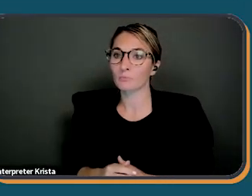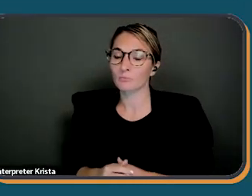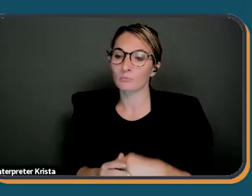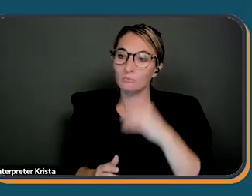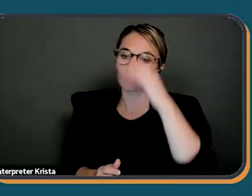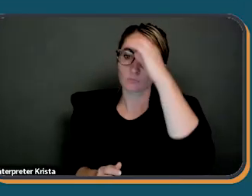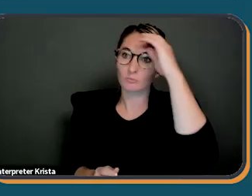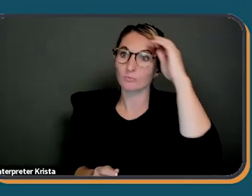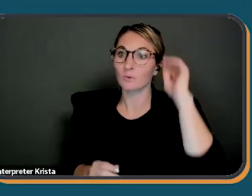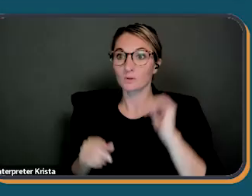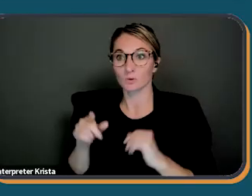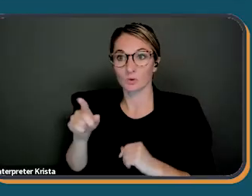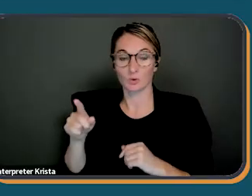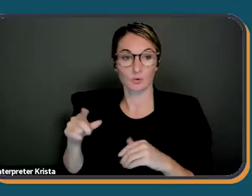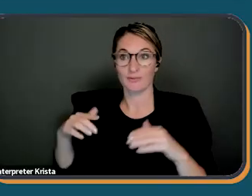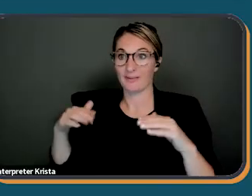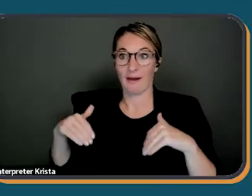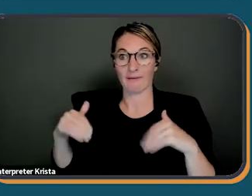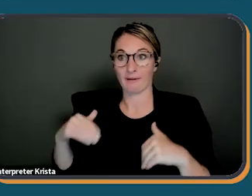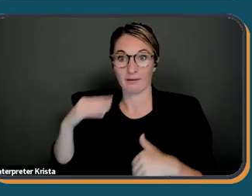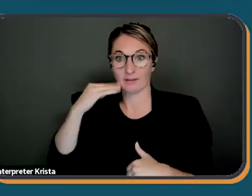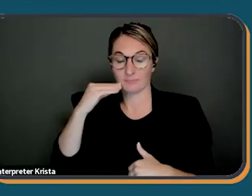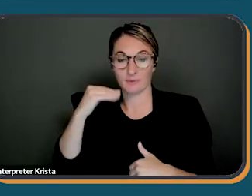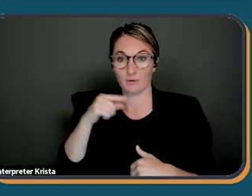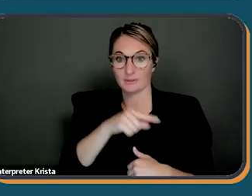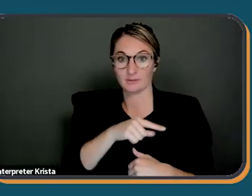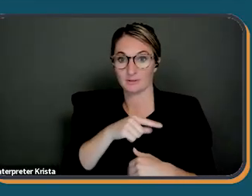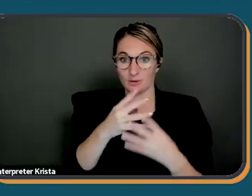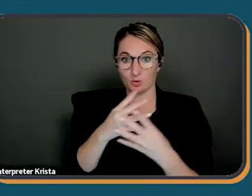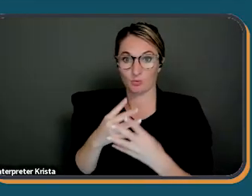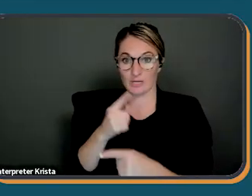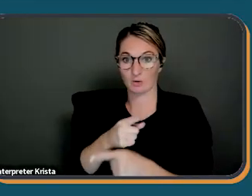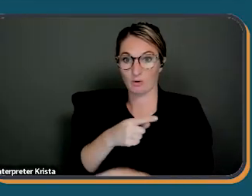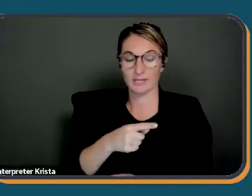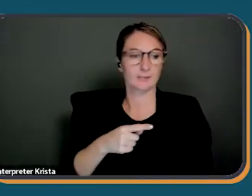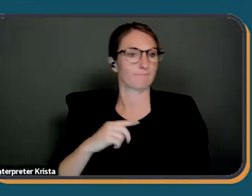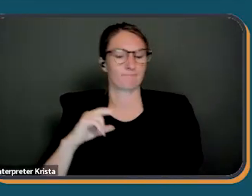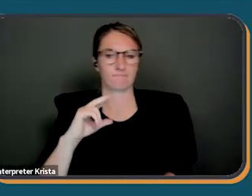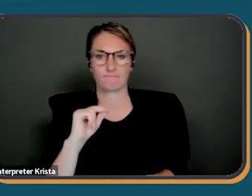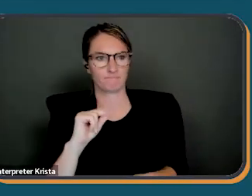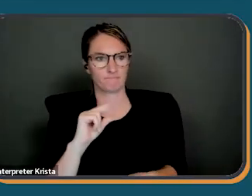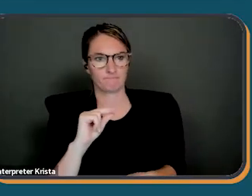Brooke Cruz: Okay. Have you... so you have not had this screening yet, right? Latisha Brown: No.